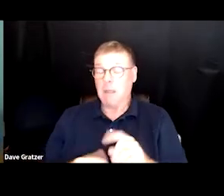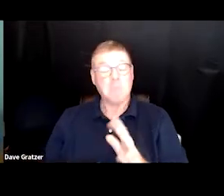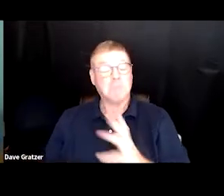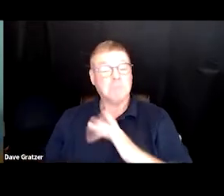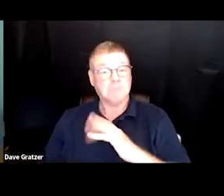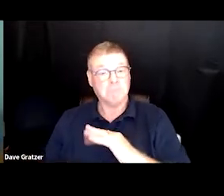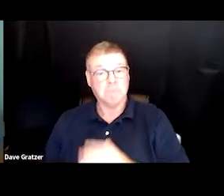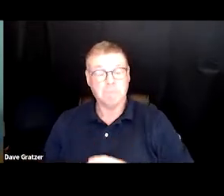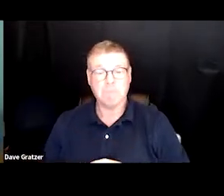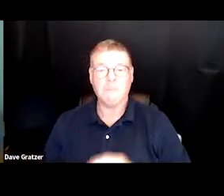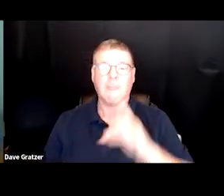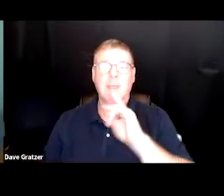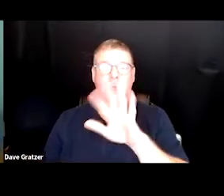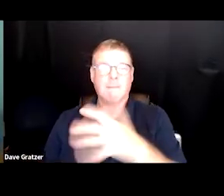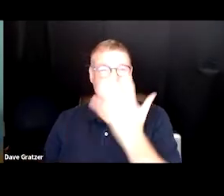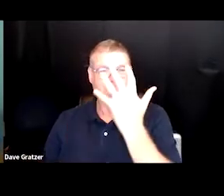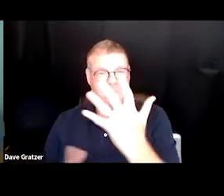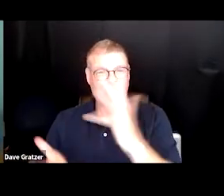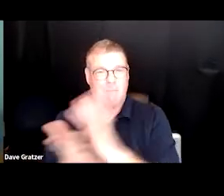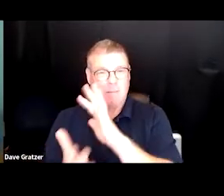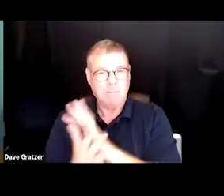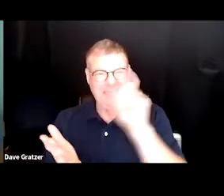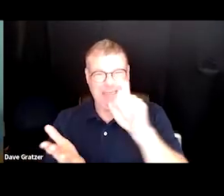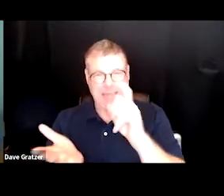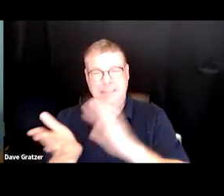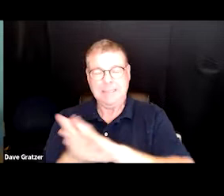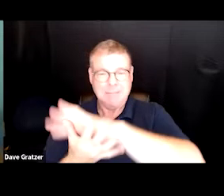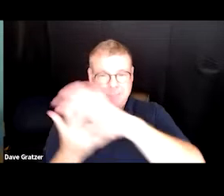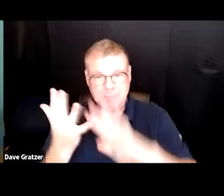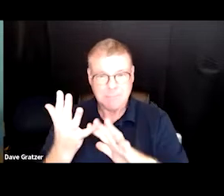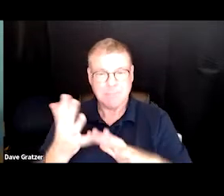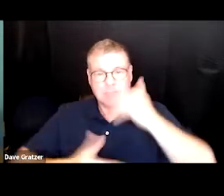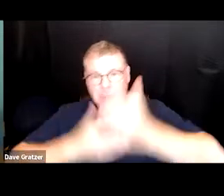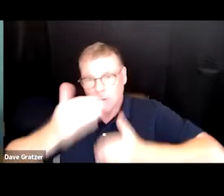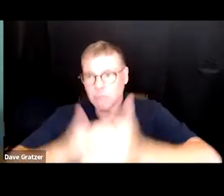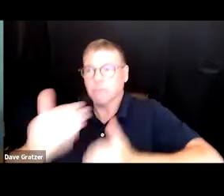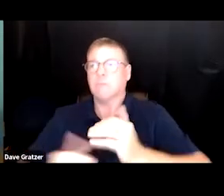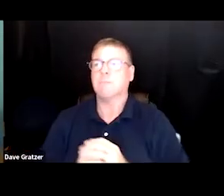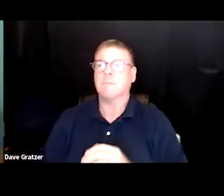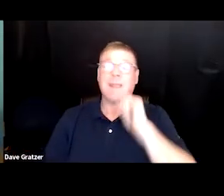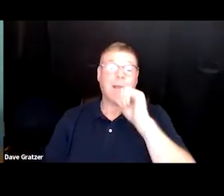There are about five documents that need to be processed, not only by the jail,